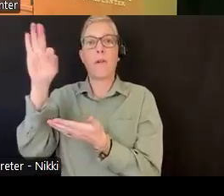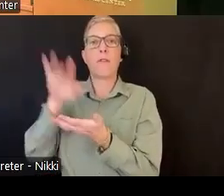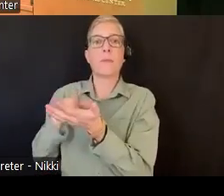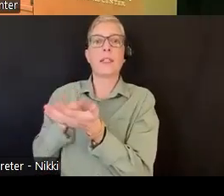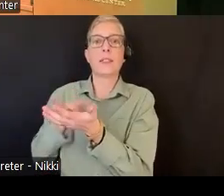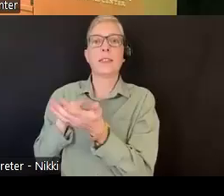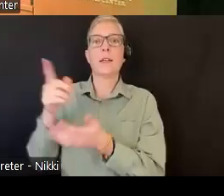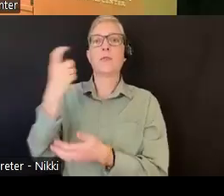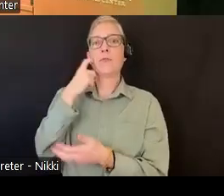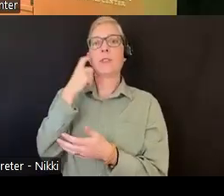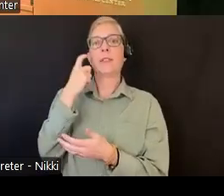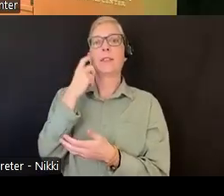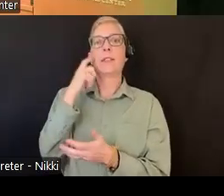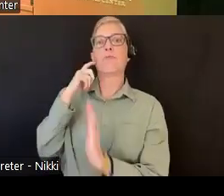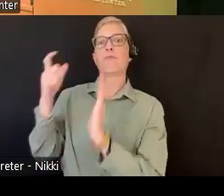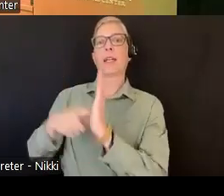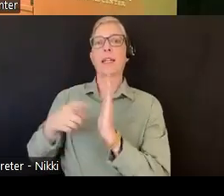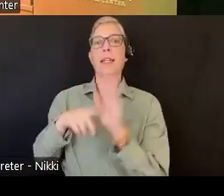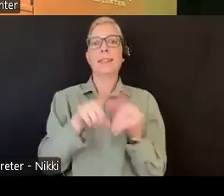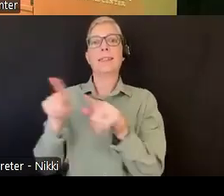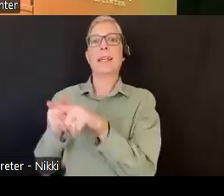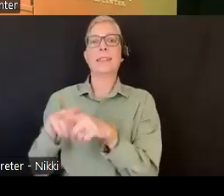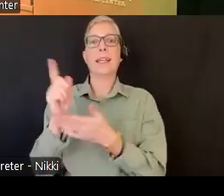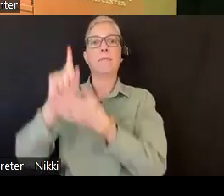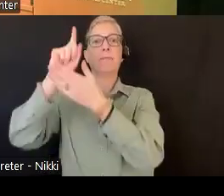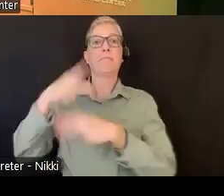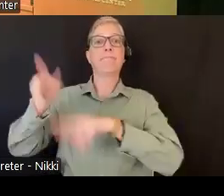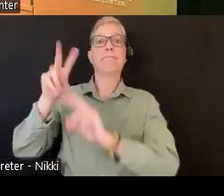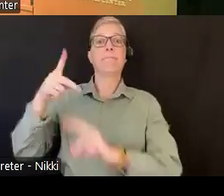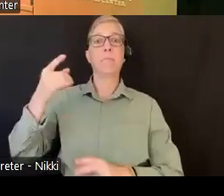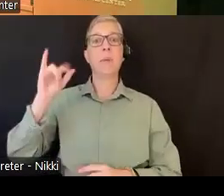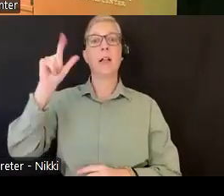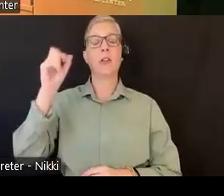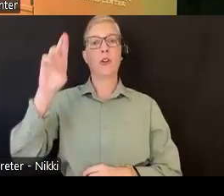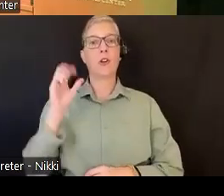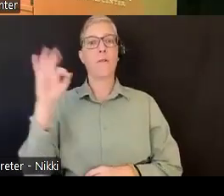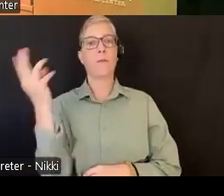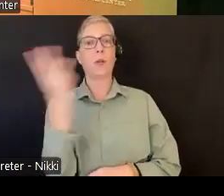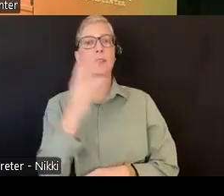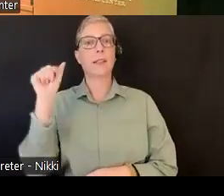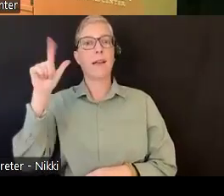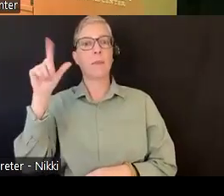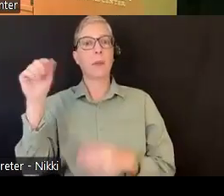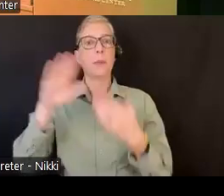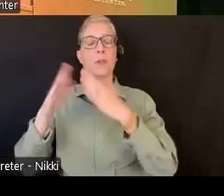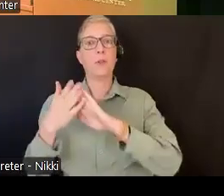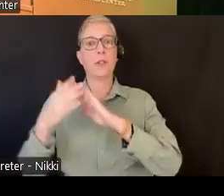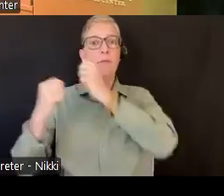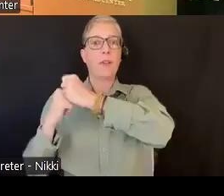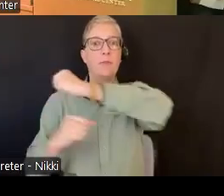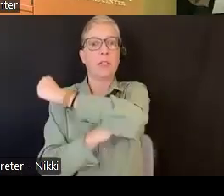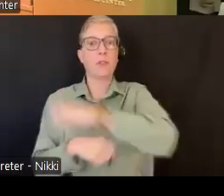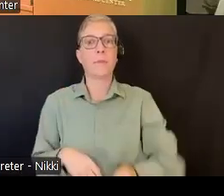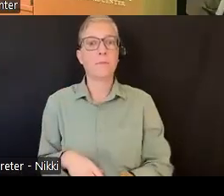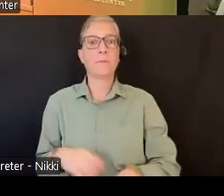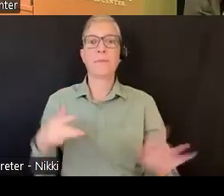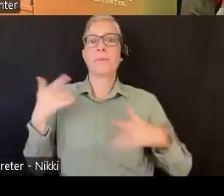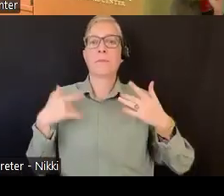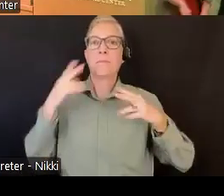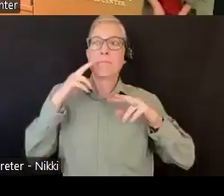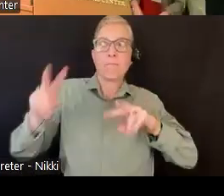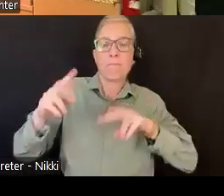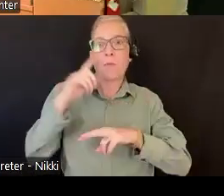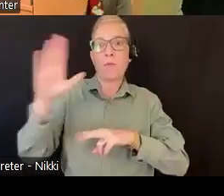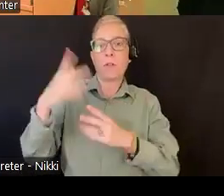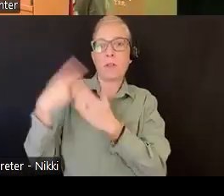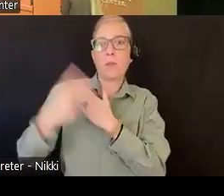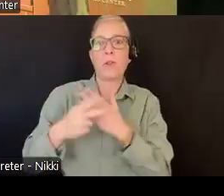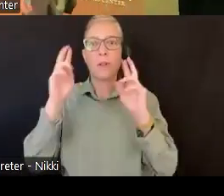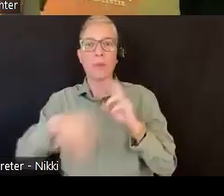And uh we are super excited to hear more about this innovative program and I hope you enjoy.